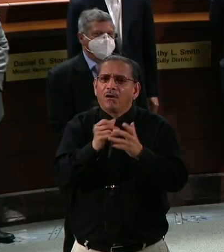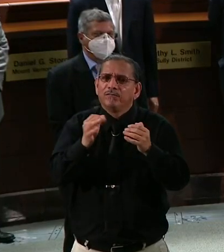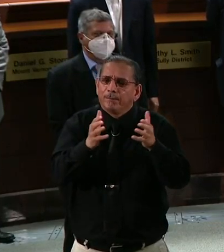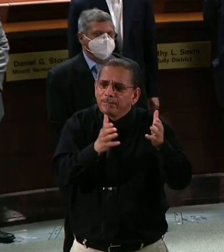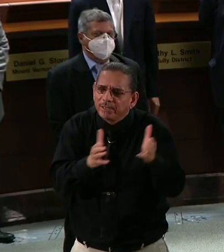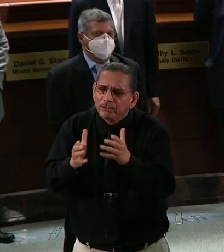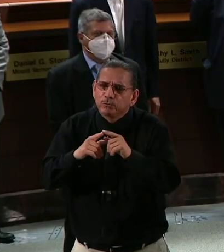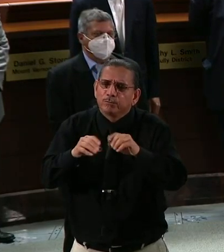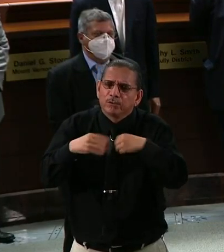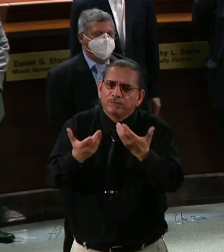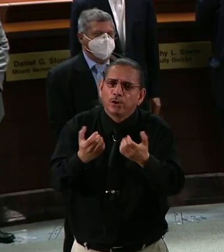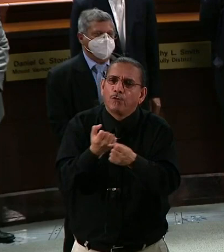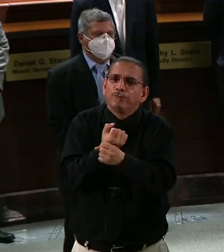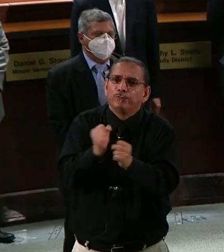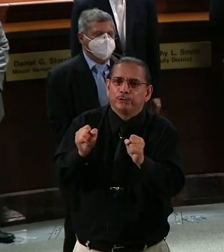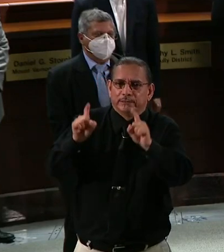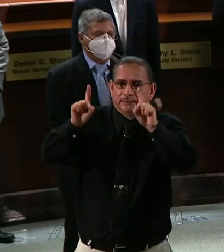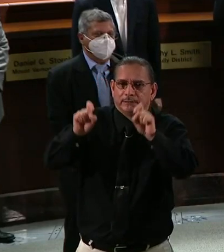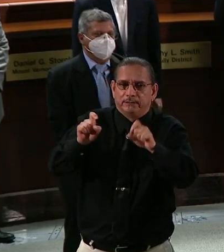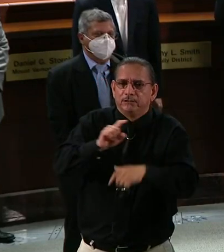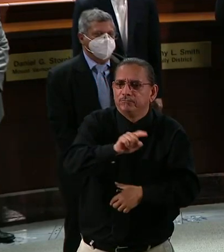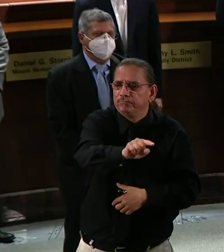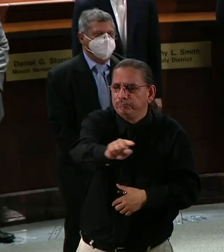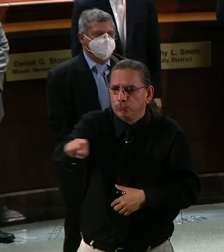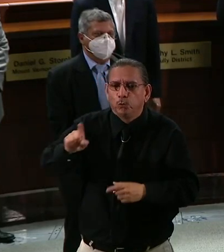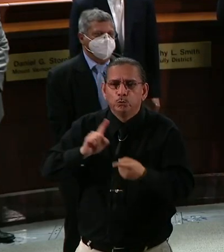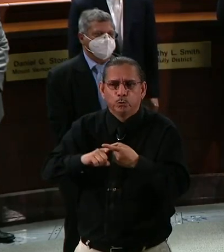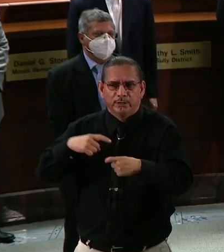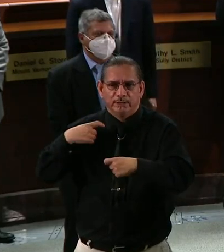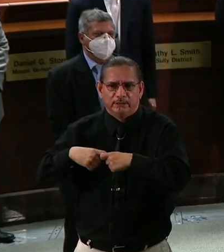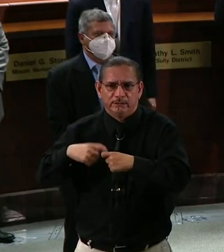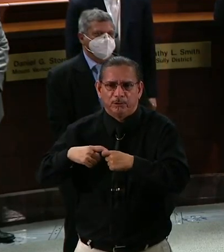ANOTHER THE NORTH. SO PUT ABOUT